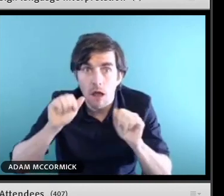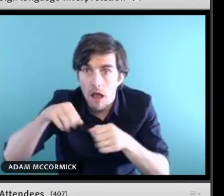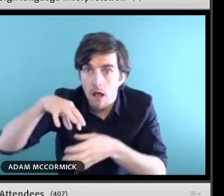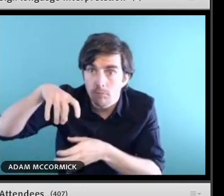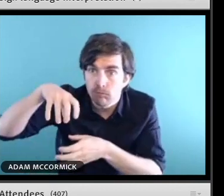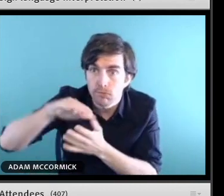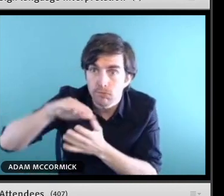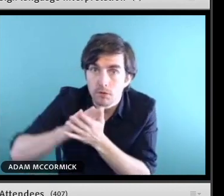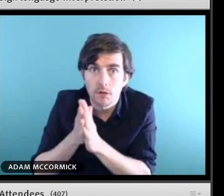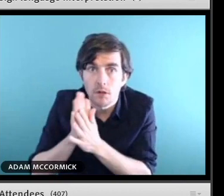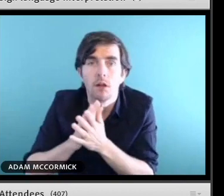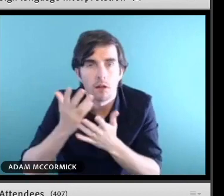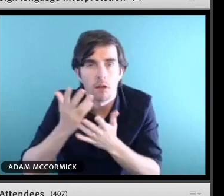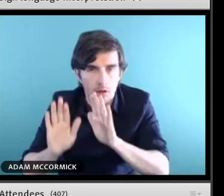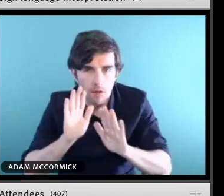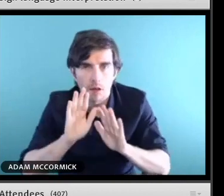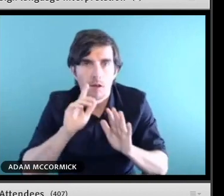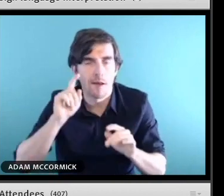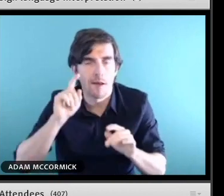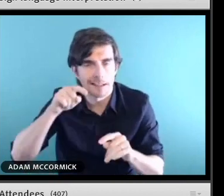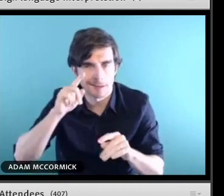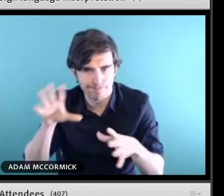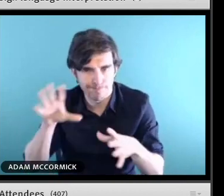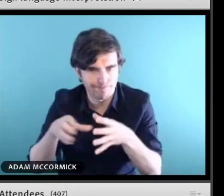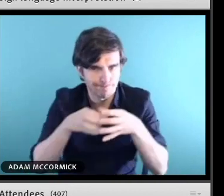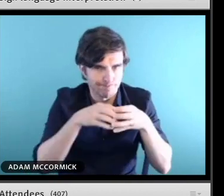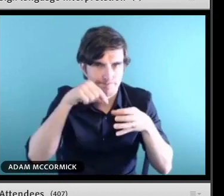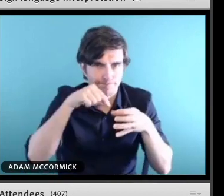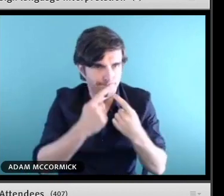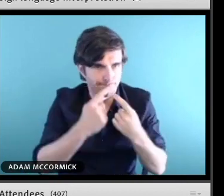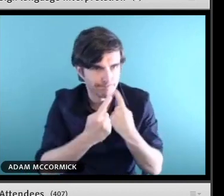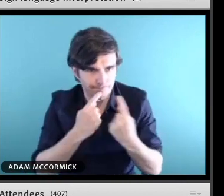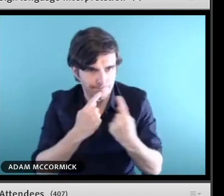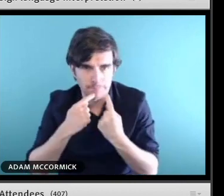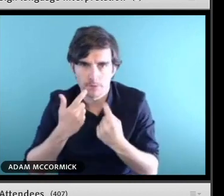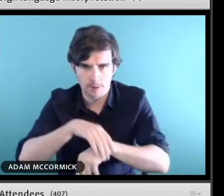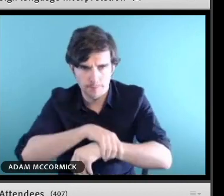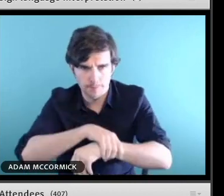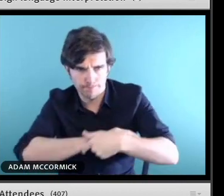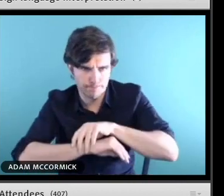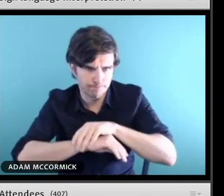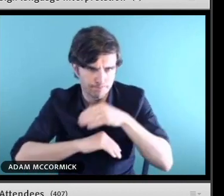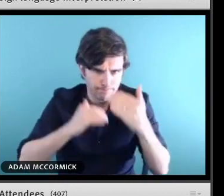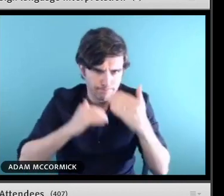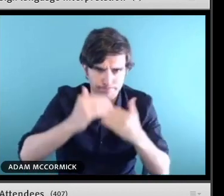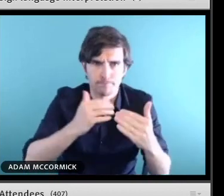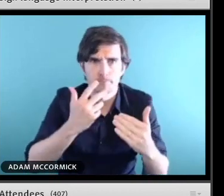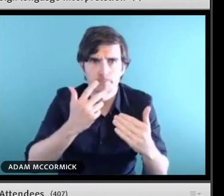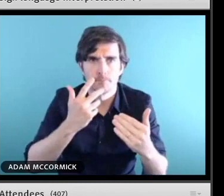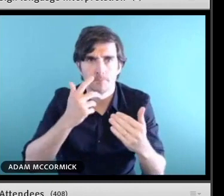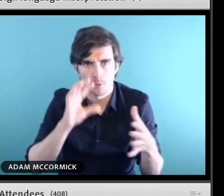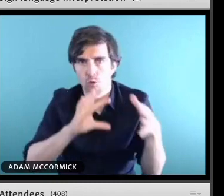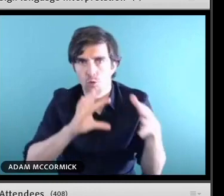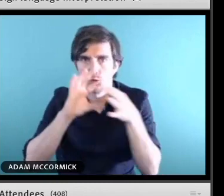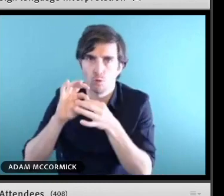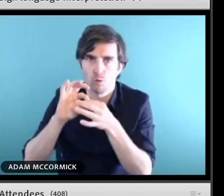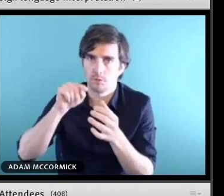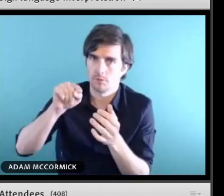We tend to be brief on how the guidelines can be applied in response to COVID‑19.